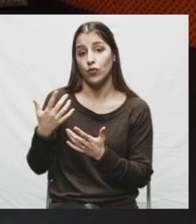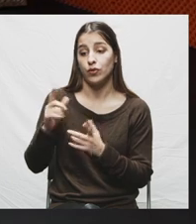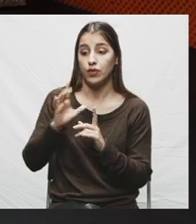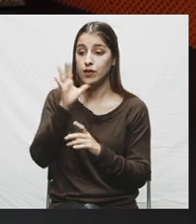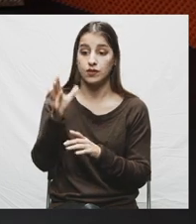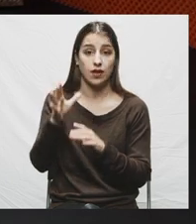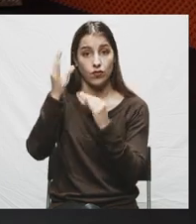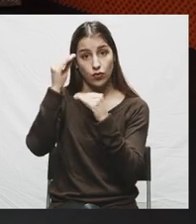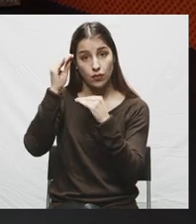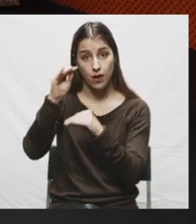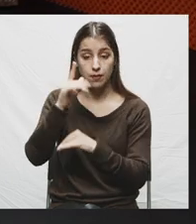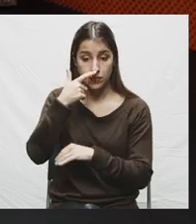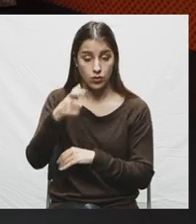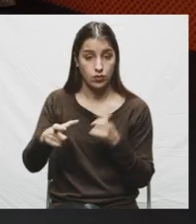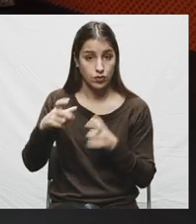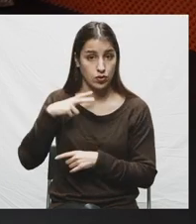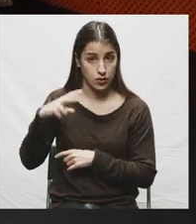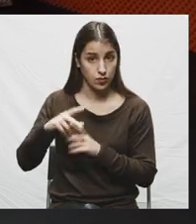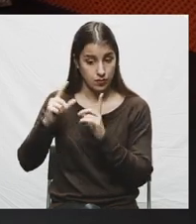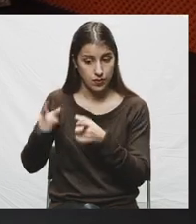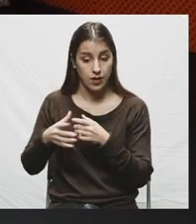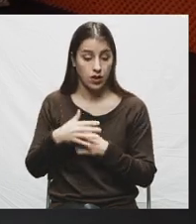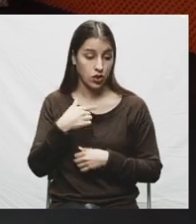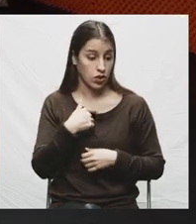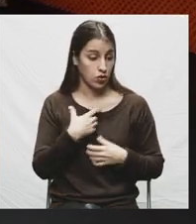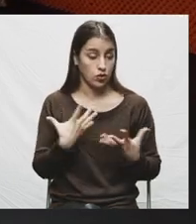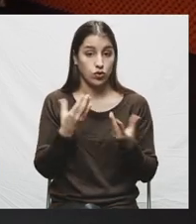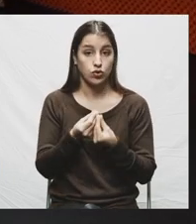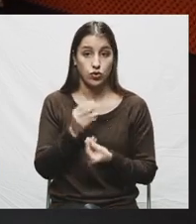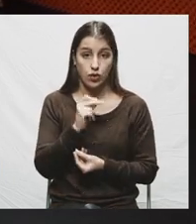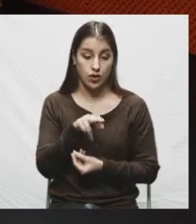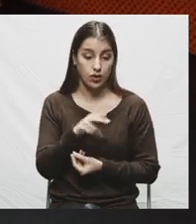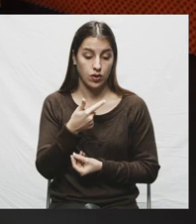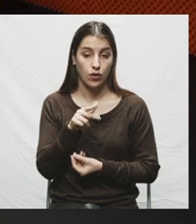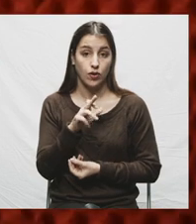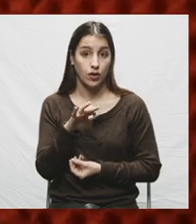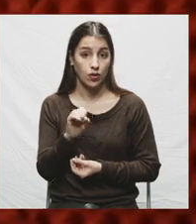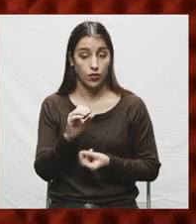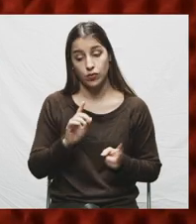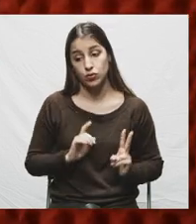with António Câmara. I know him since those times. That’s interesting. — And he challenged me,